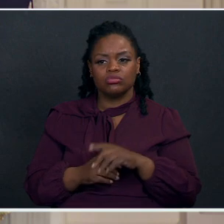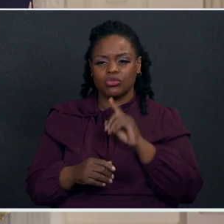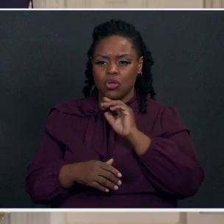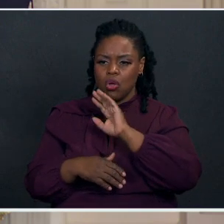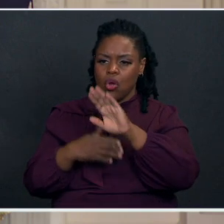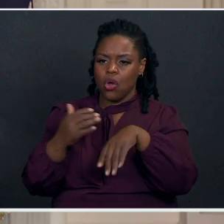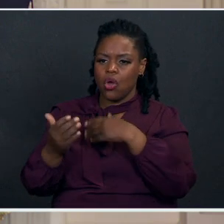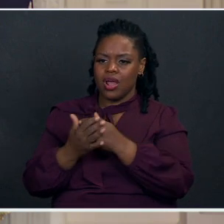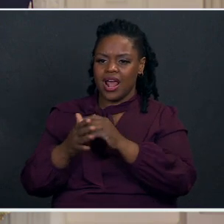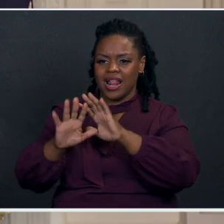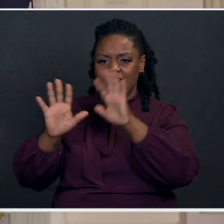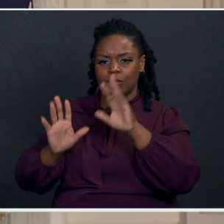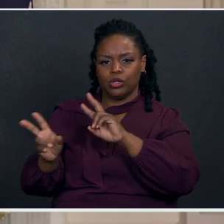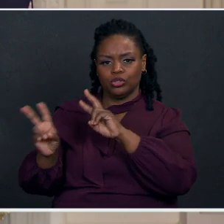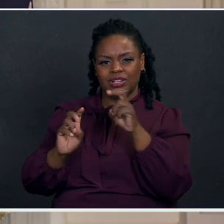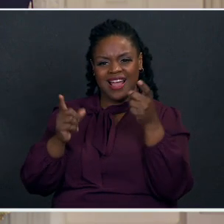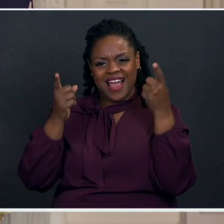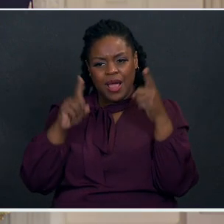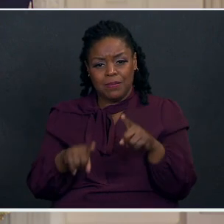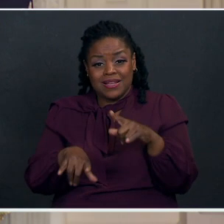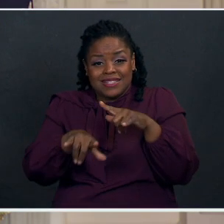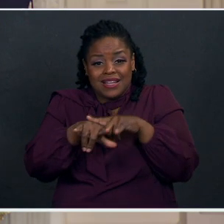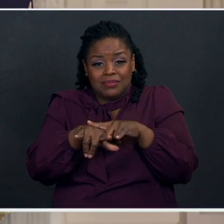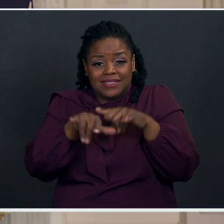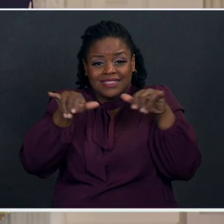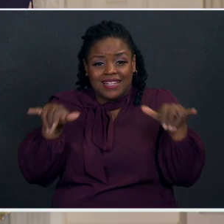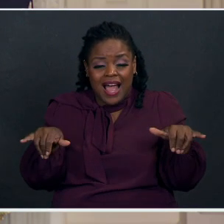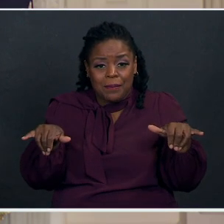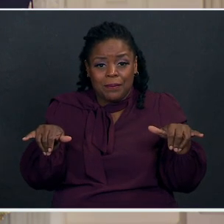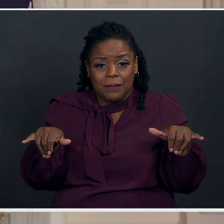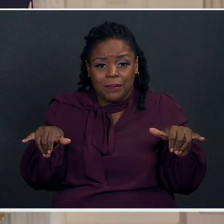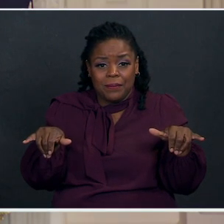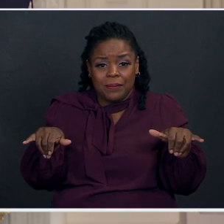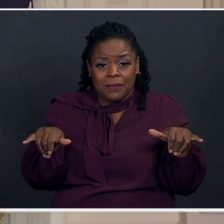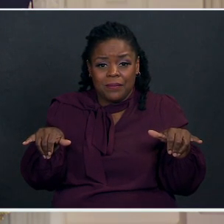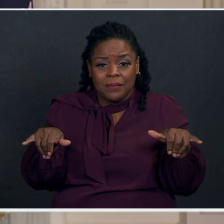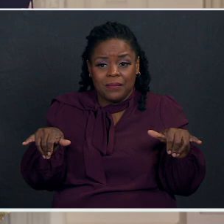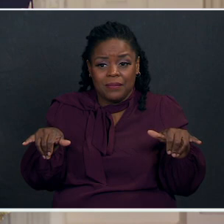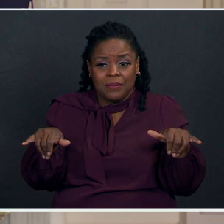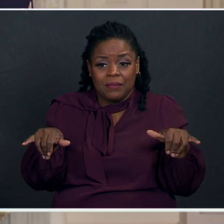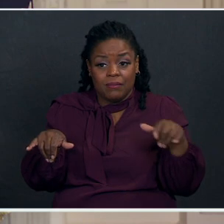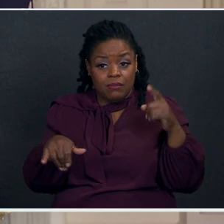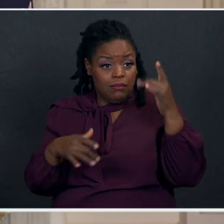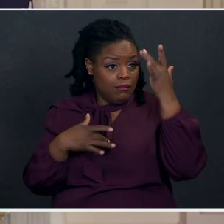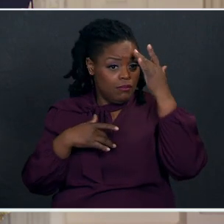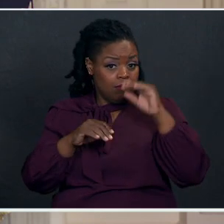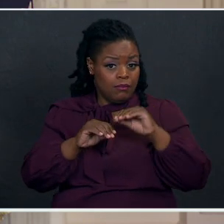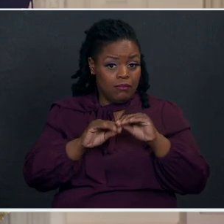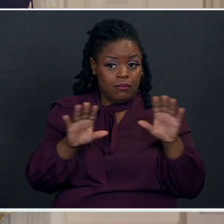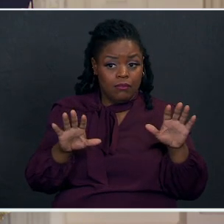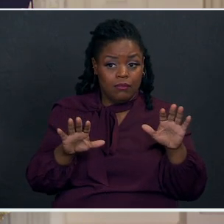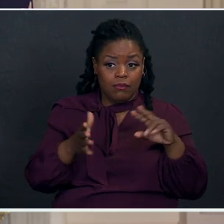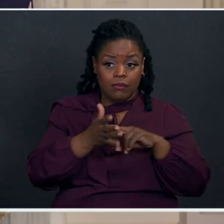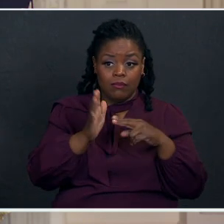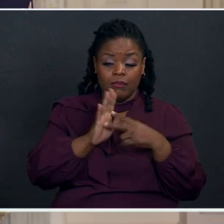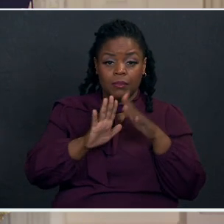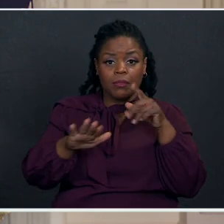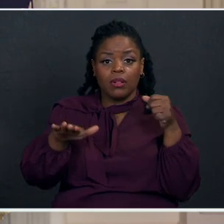It's not just the pandemic that keeps people inside; it's poor air quality. Multiple studies have shown that air pollution